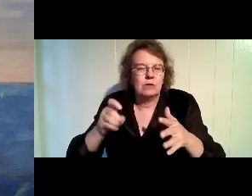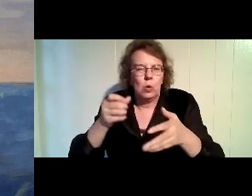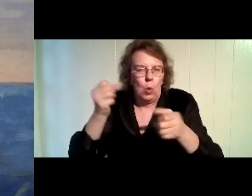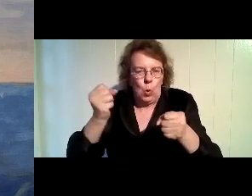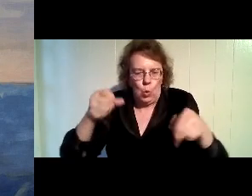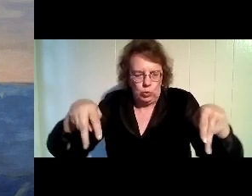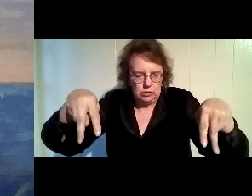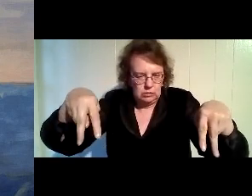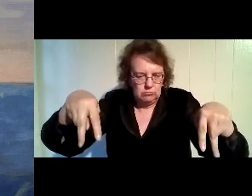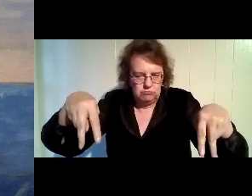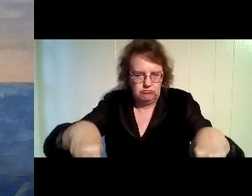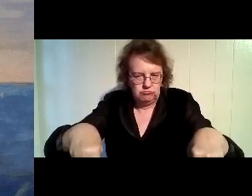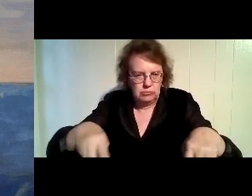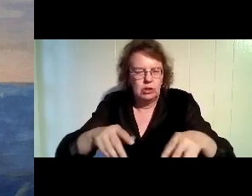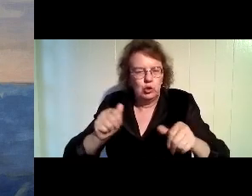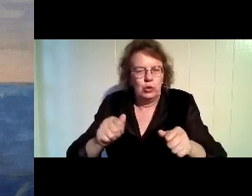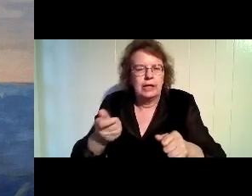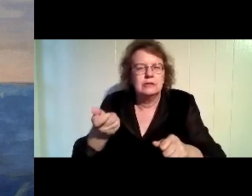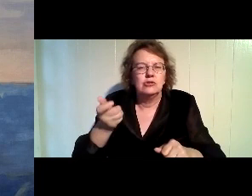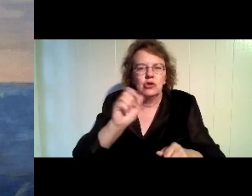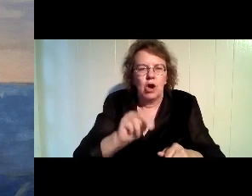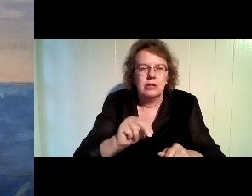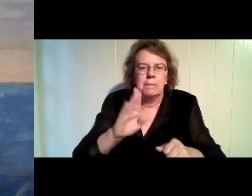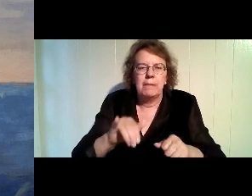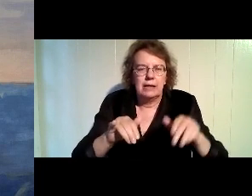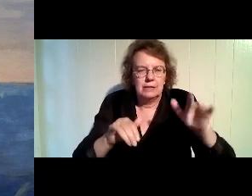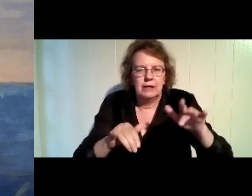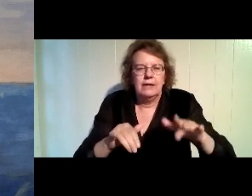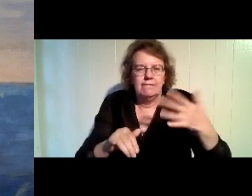You can turn this on by pressing shift five times or turning it on from here.